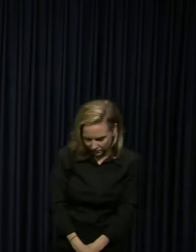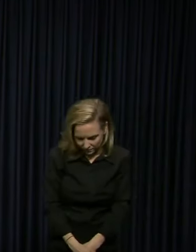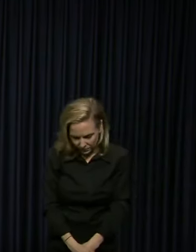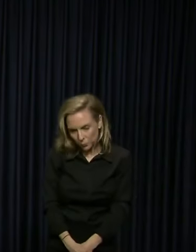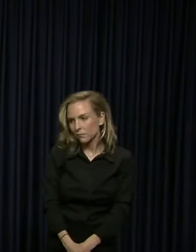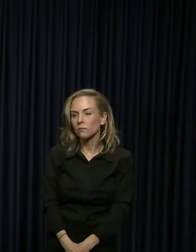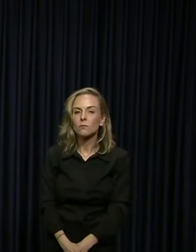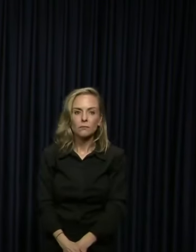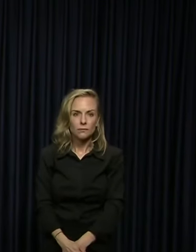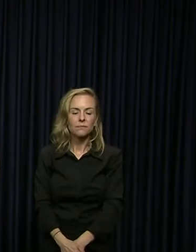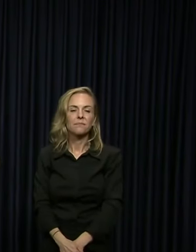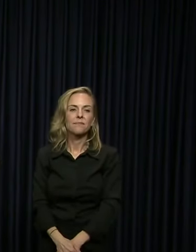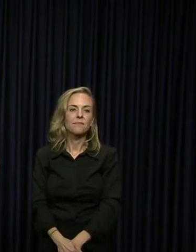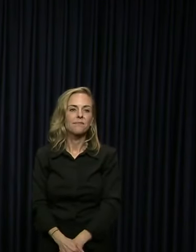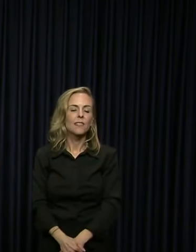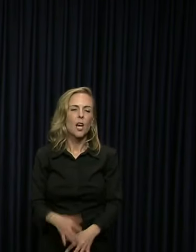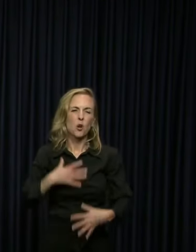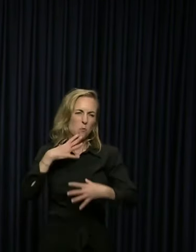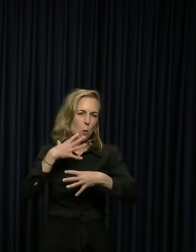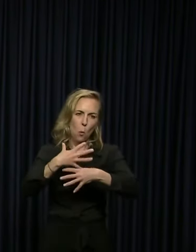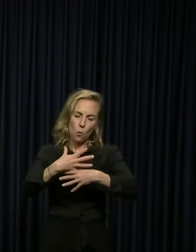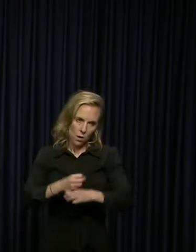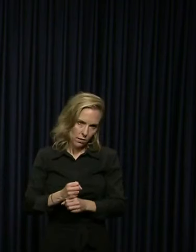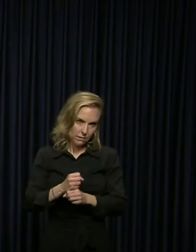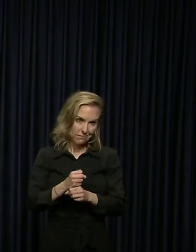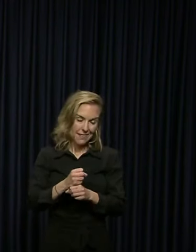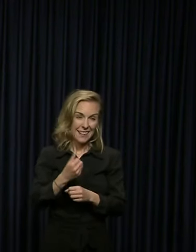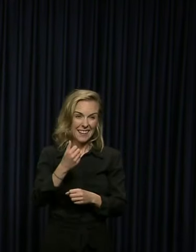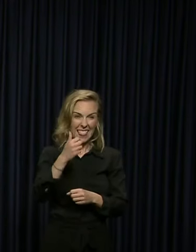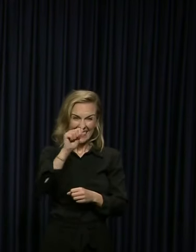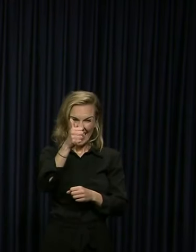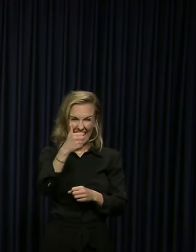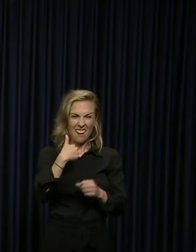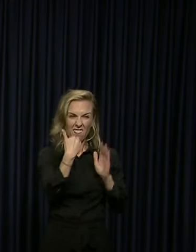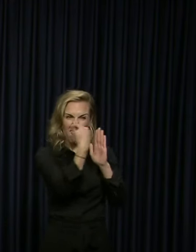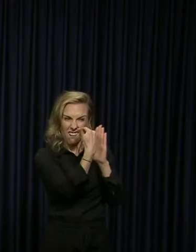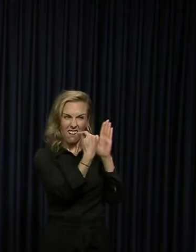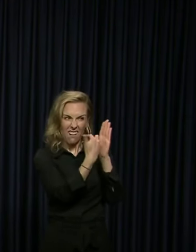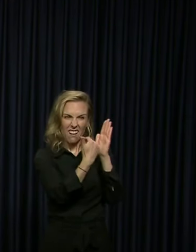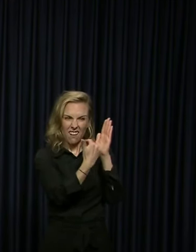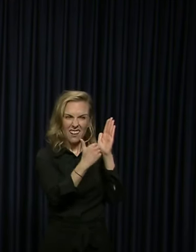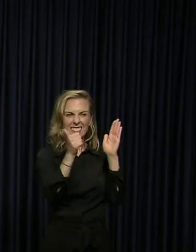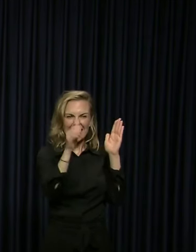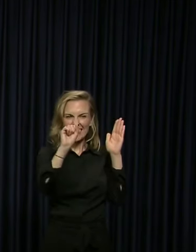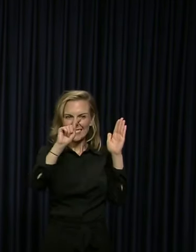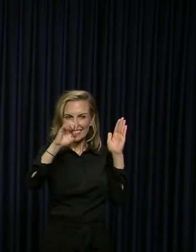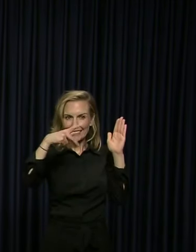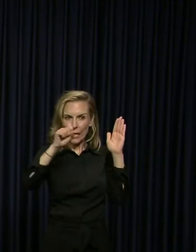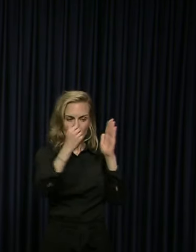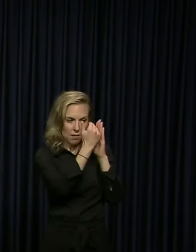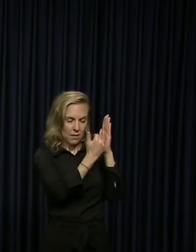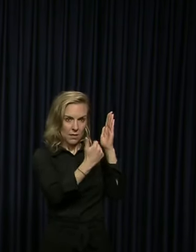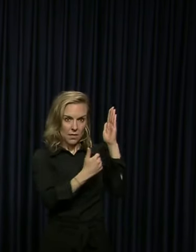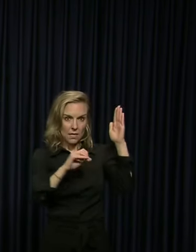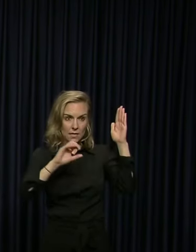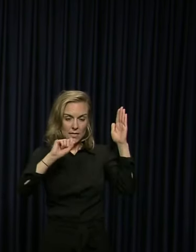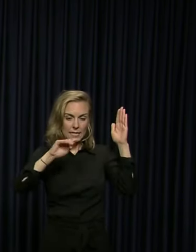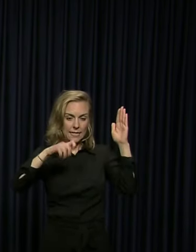IT'S TOO COMPLICATED, AND WE'VE TAKEN A 20-PAGE APPLICATION AND MADE IT ONE, YOU CAN CLICK ON